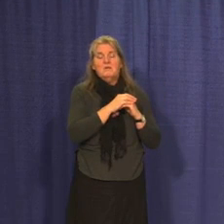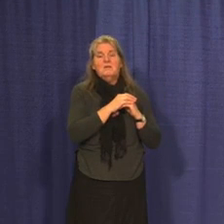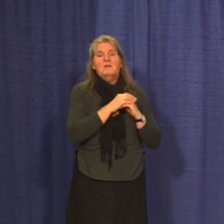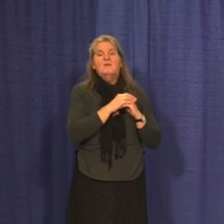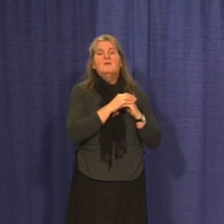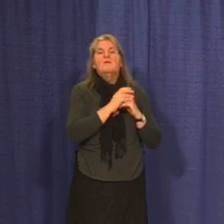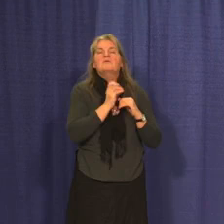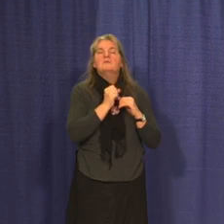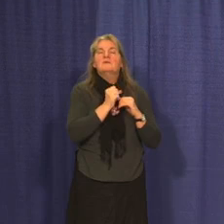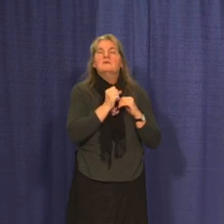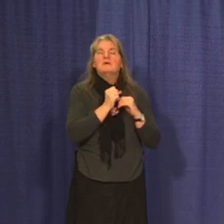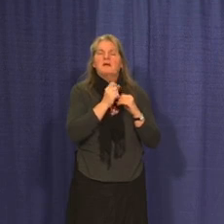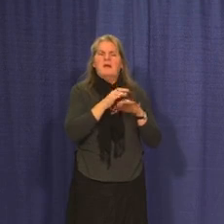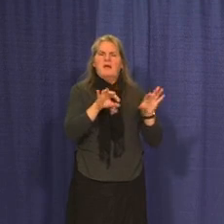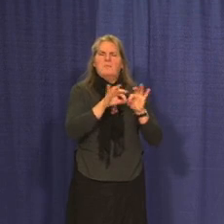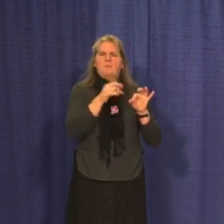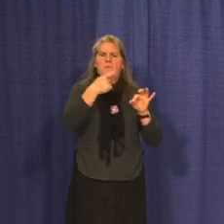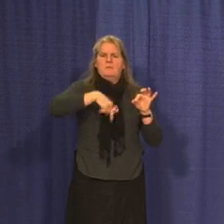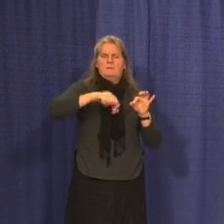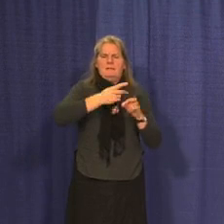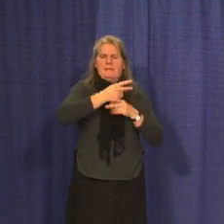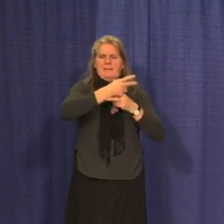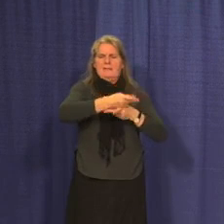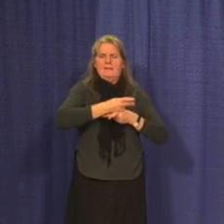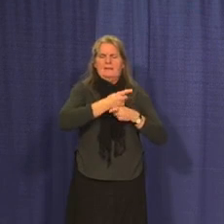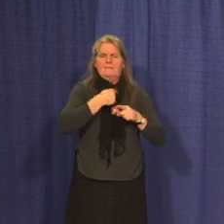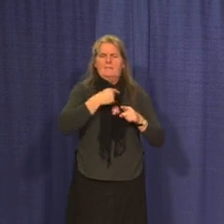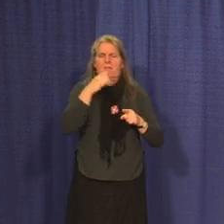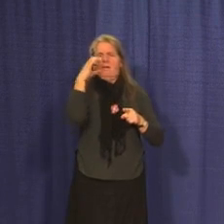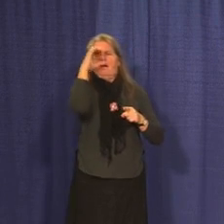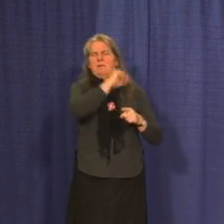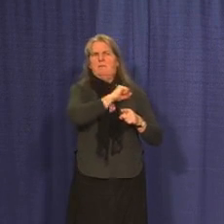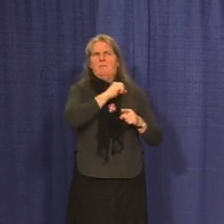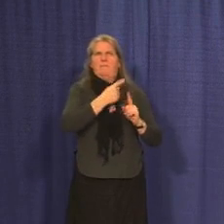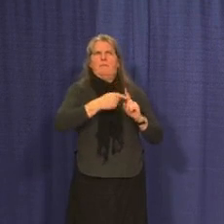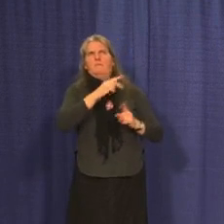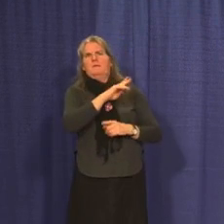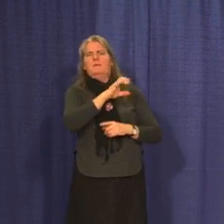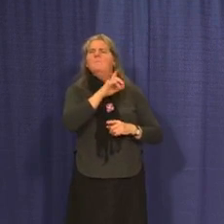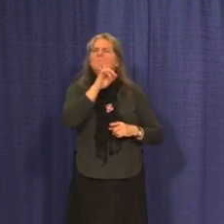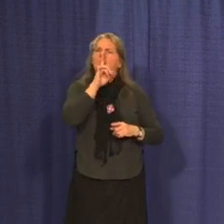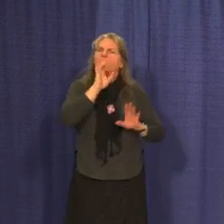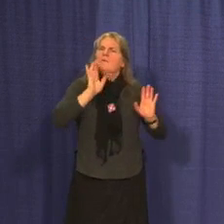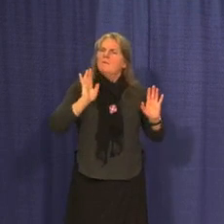outside the bubble. I think we need to be careful about the assumptions we are